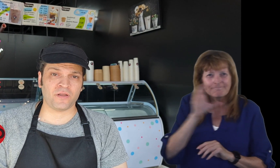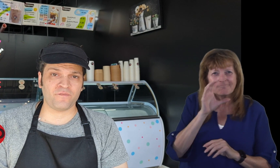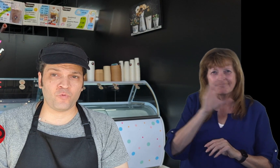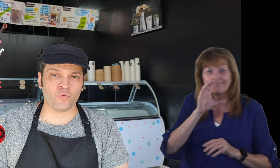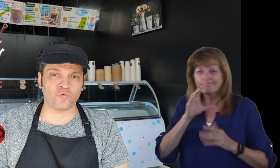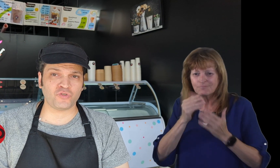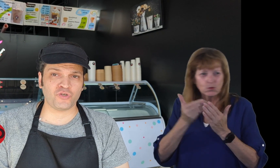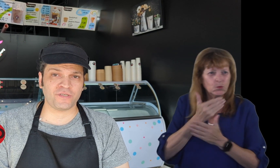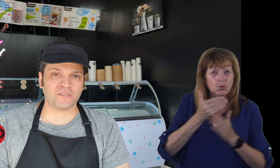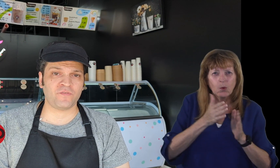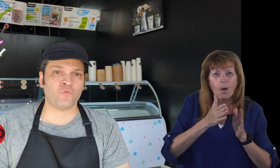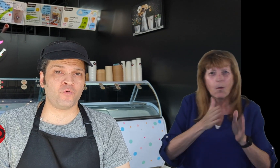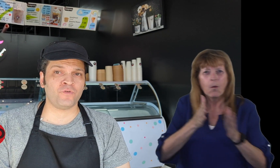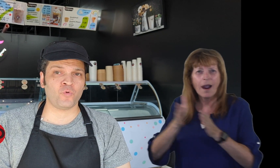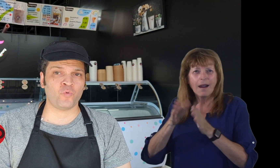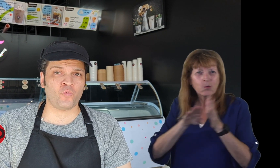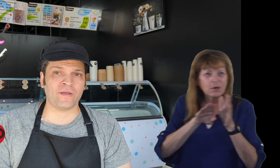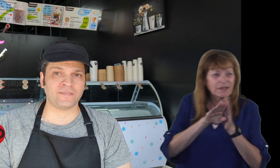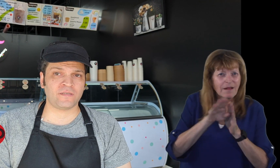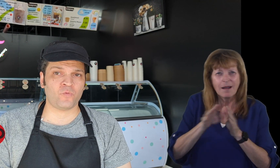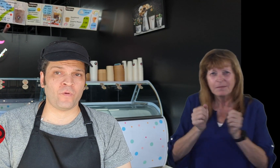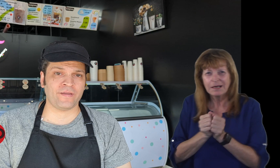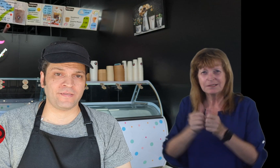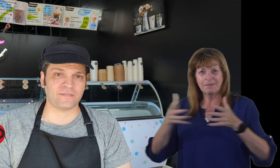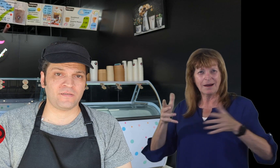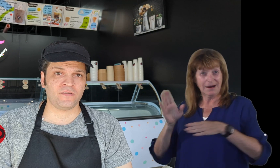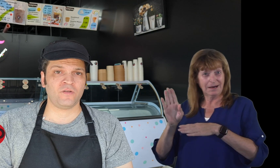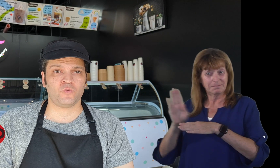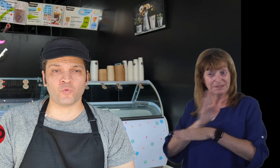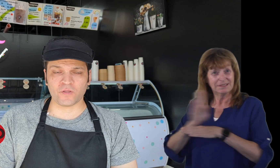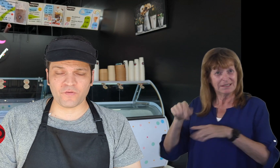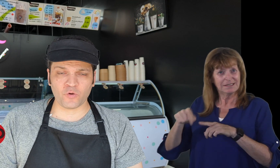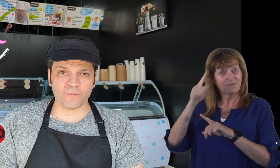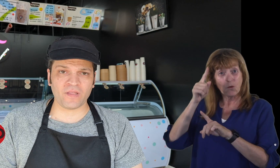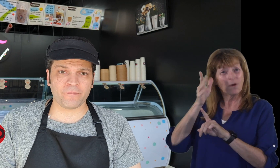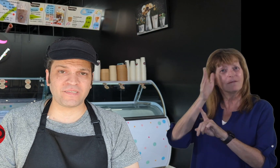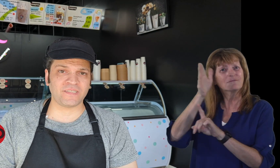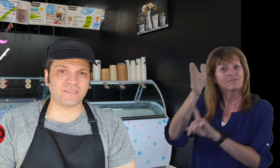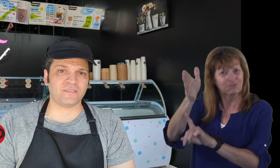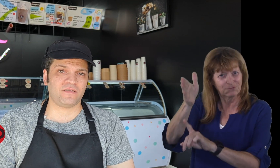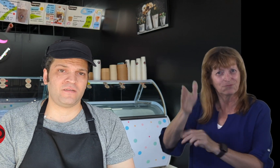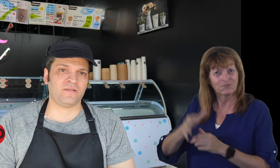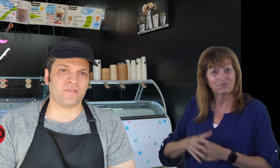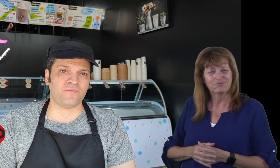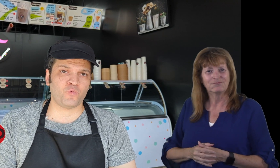for the newest ways to develop and expand the business in the future.